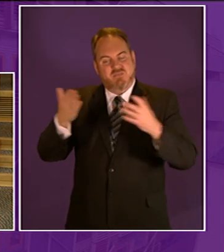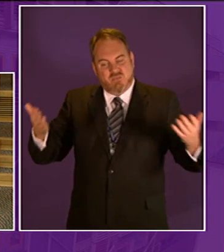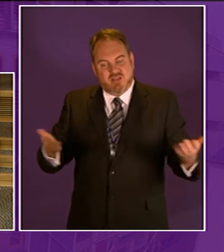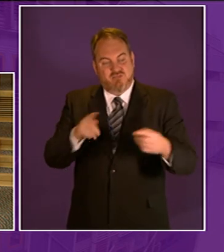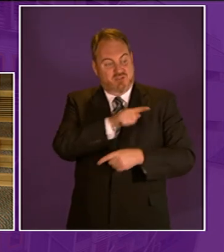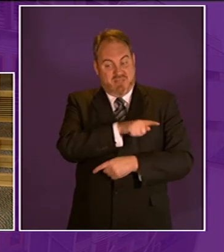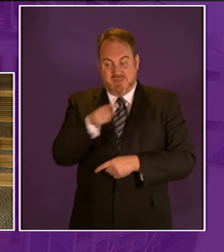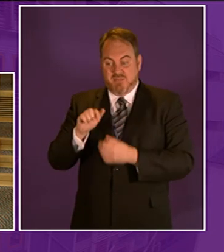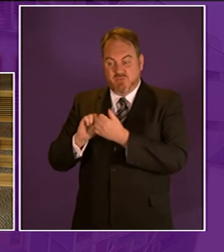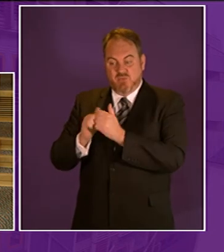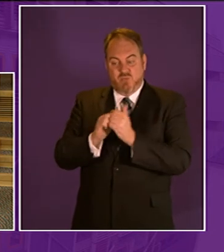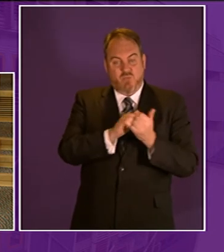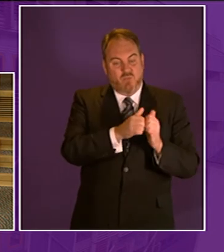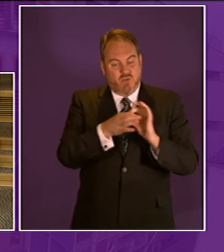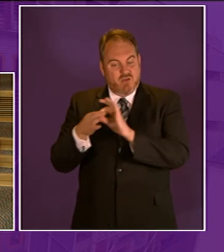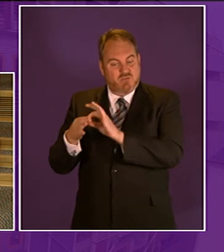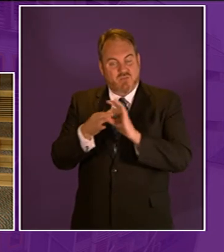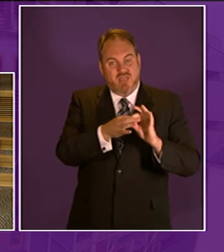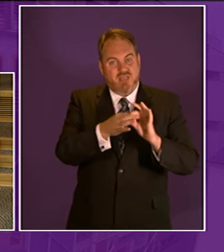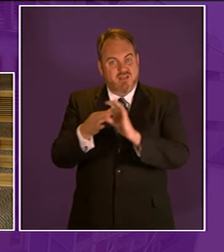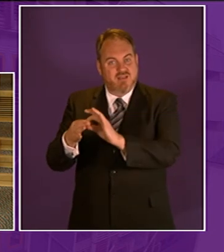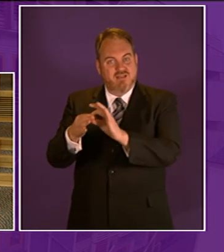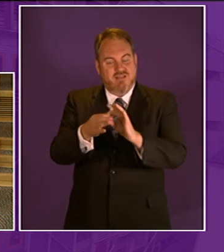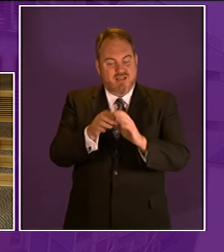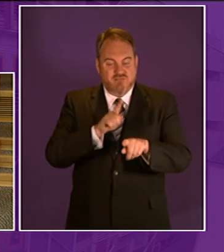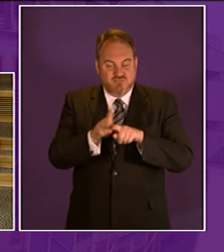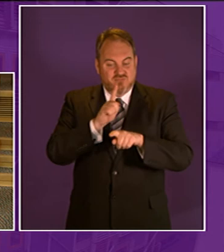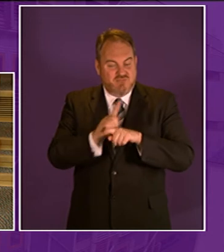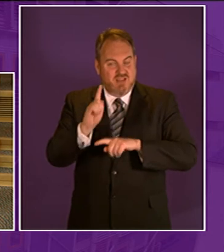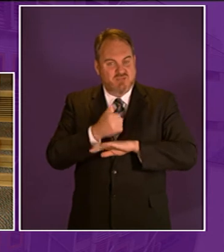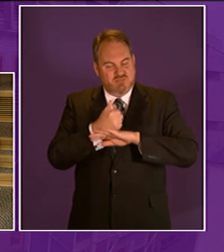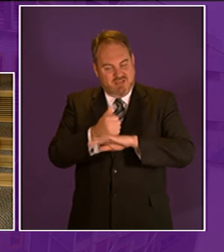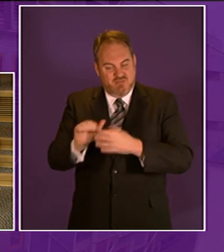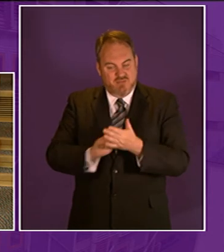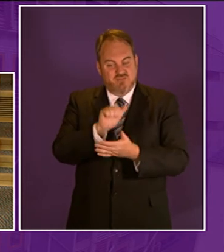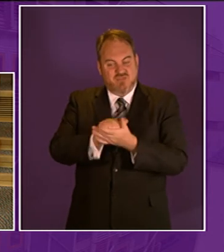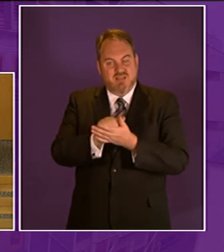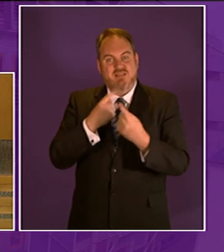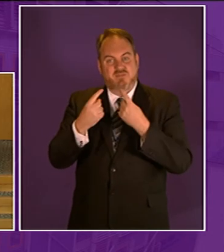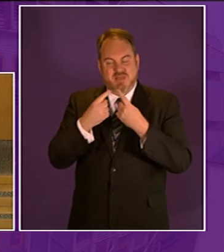to resolve the issues by putting in place the necessary information that enables that to happen.